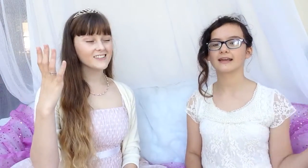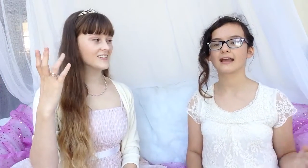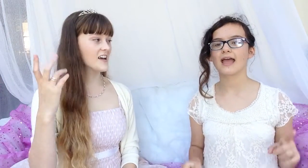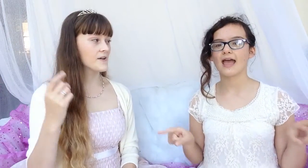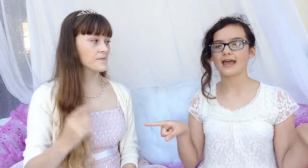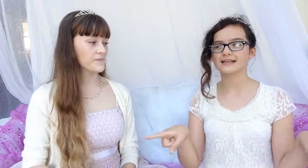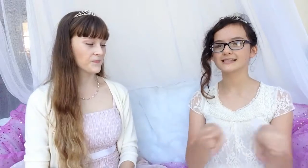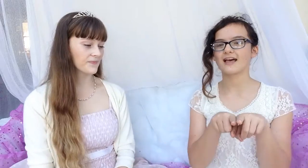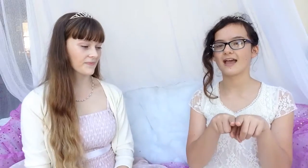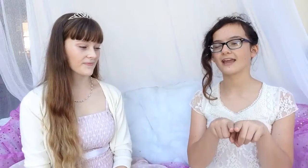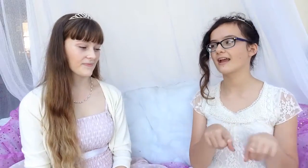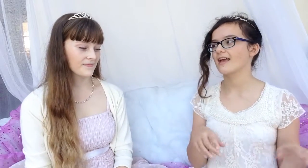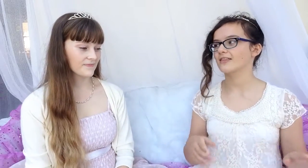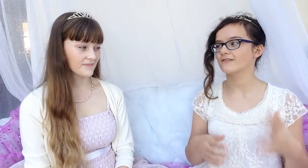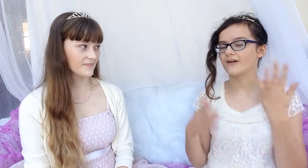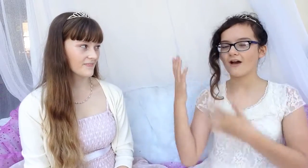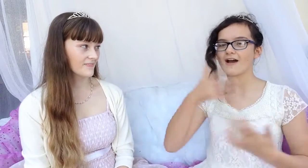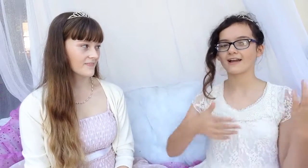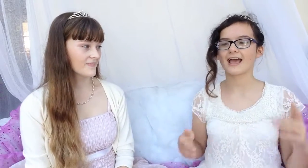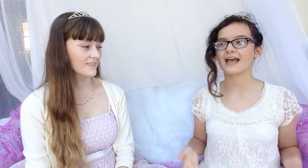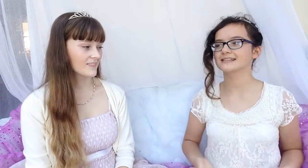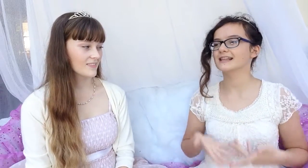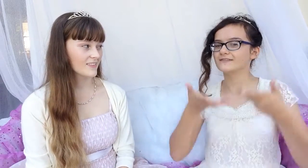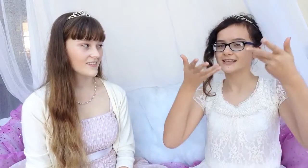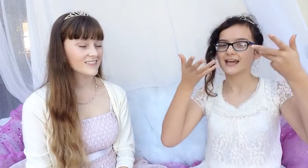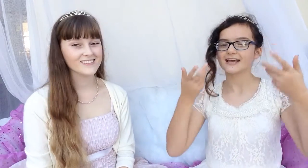And it's like the fog has lifted